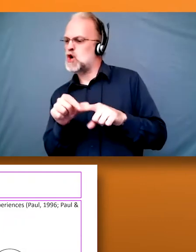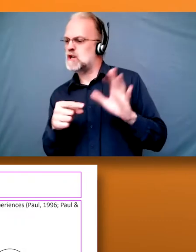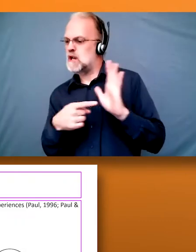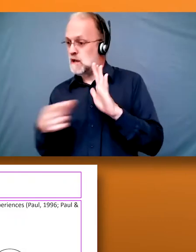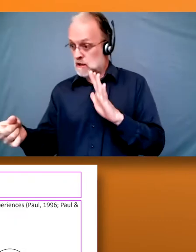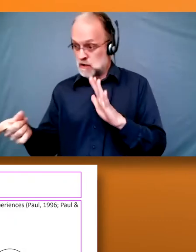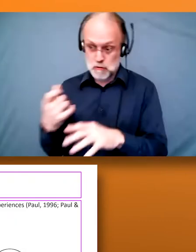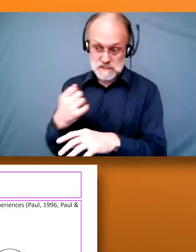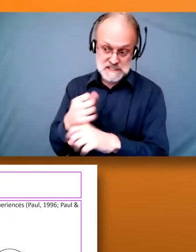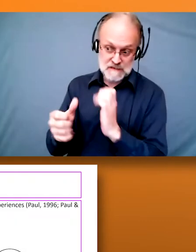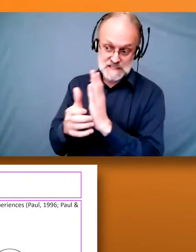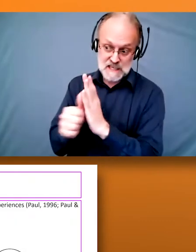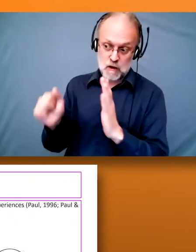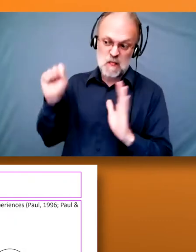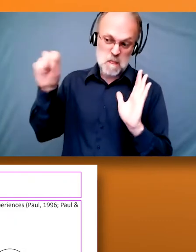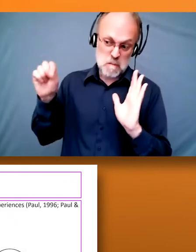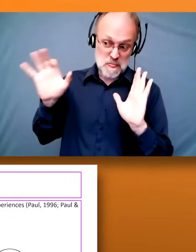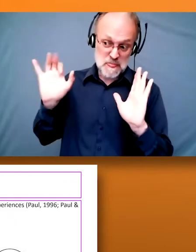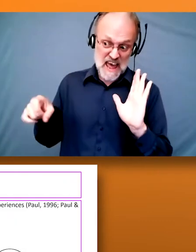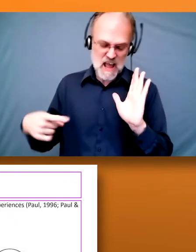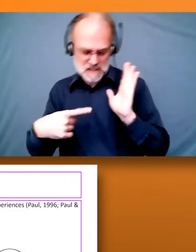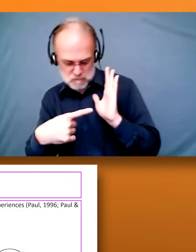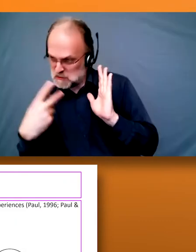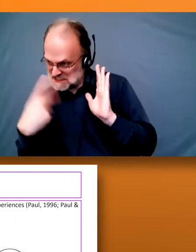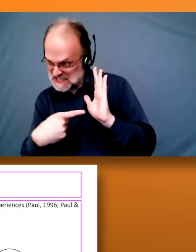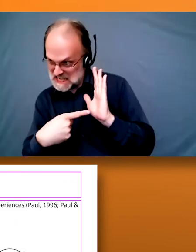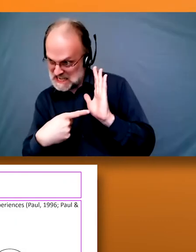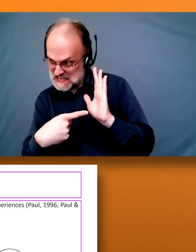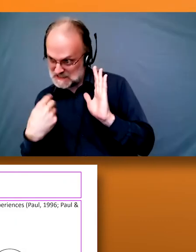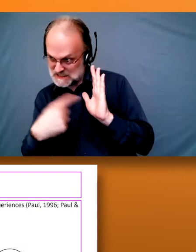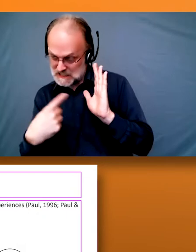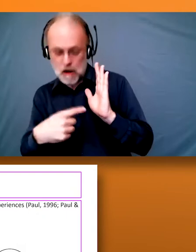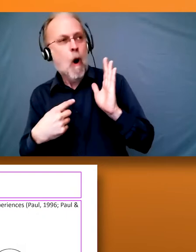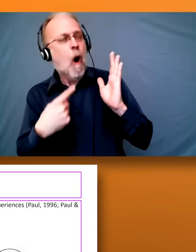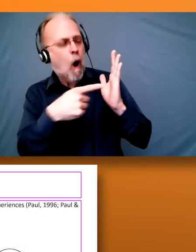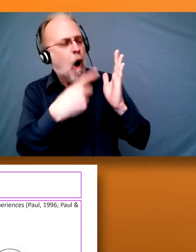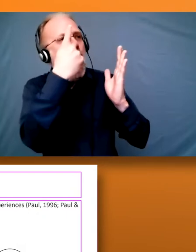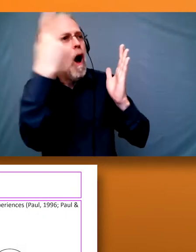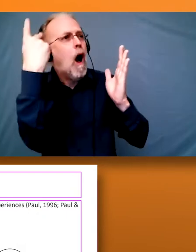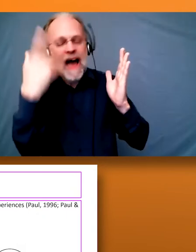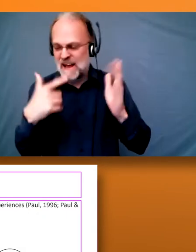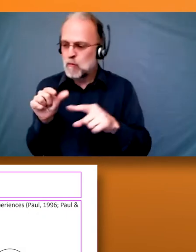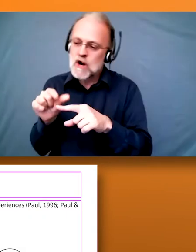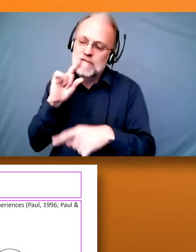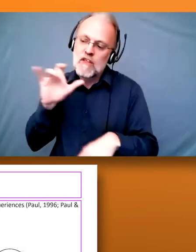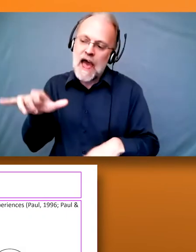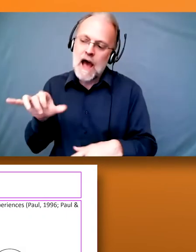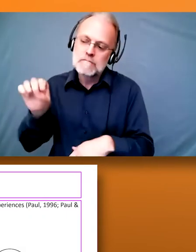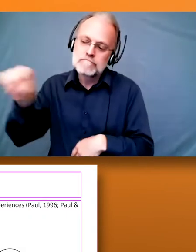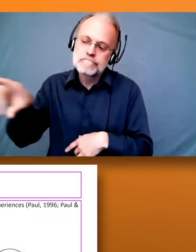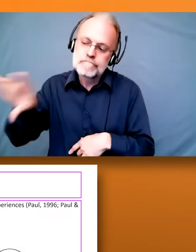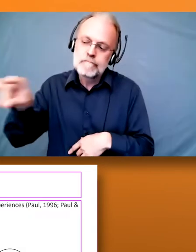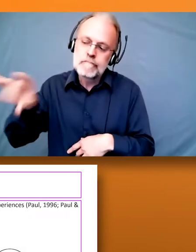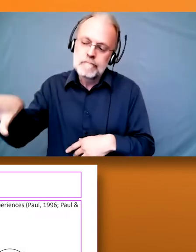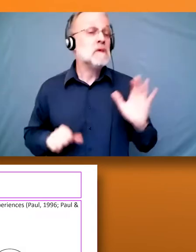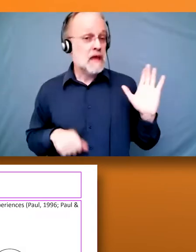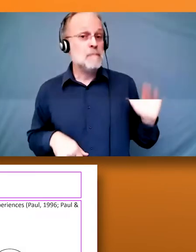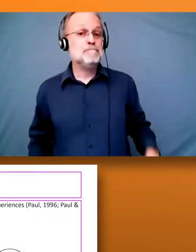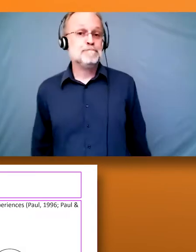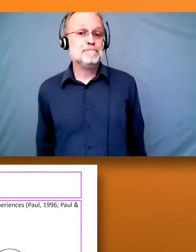You are integrating this safety skill." So you have kind of them pictured there doing the actual activity, and you can refer back to it.